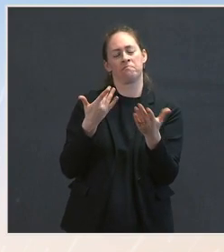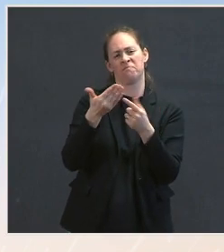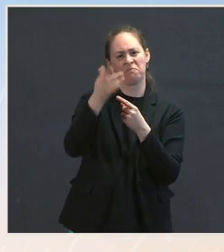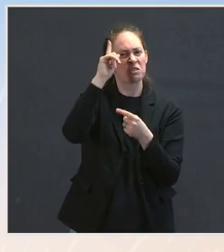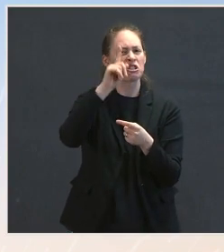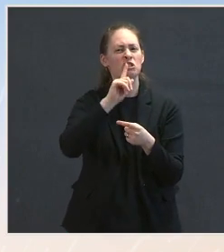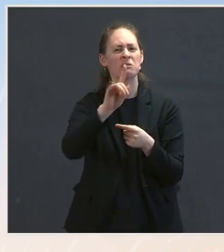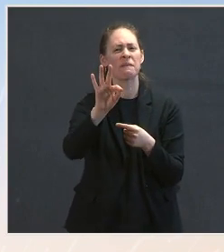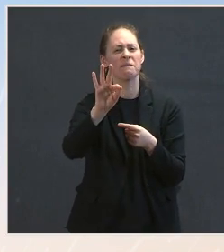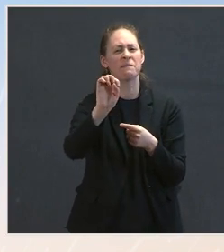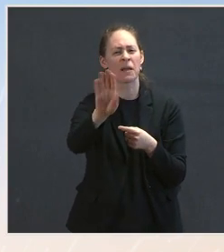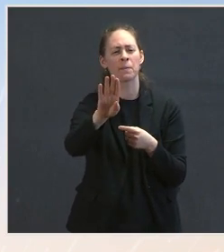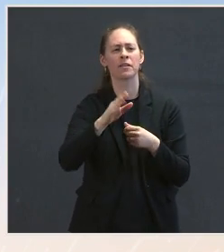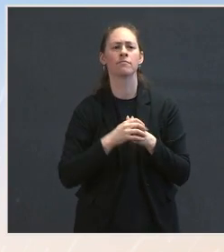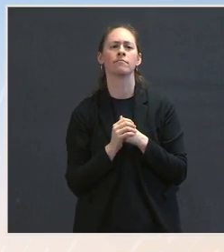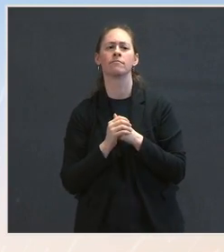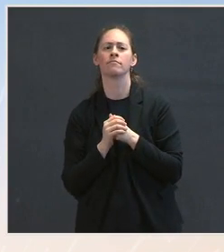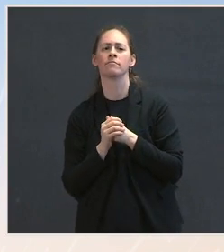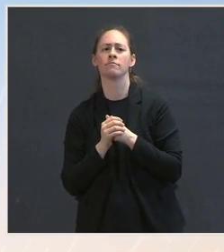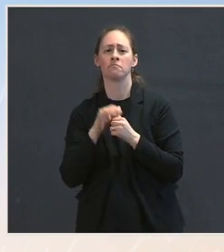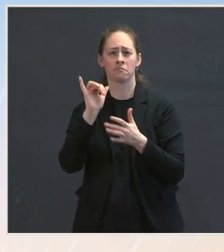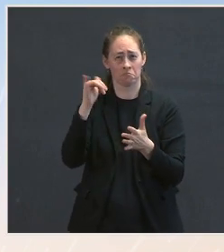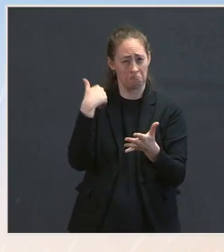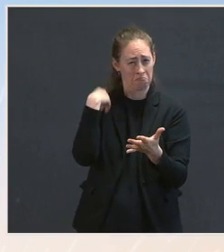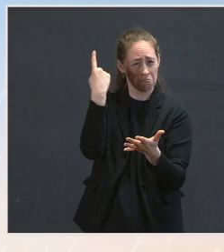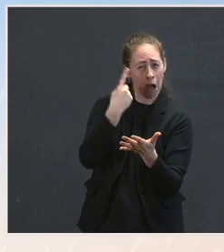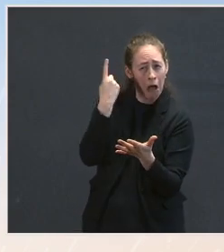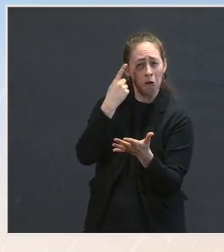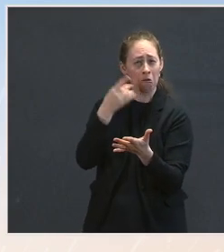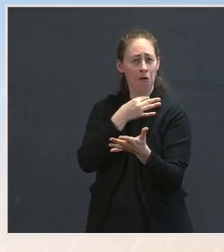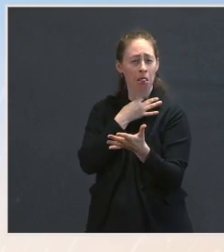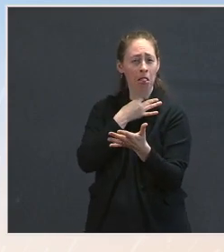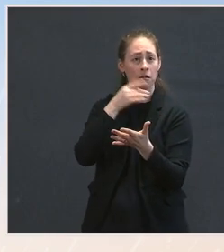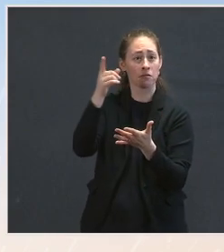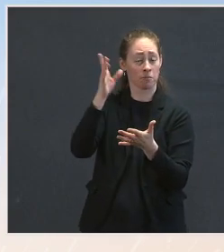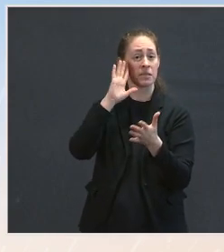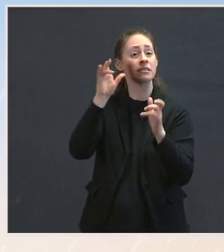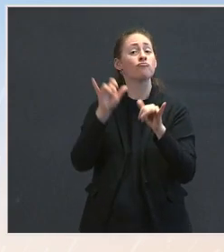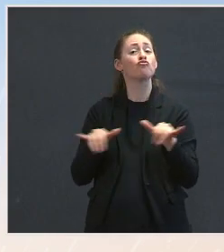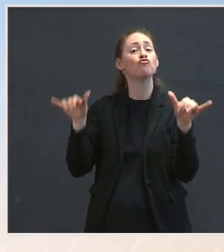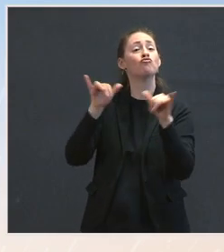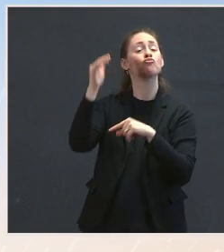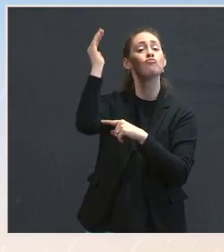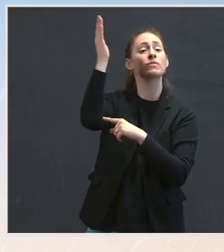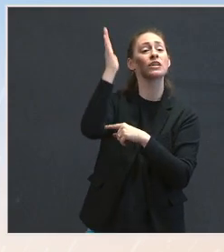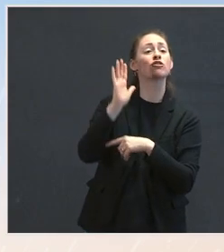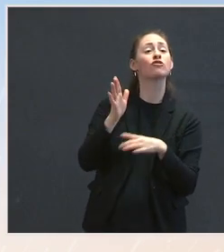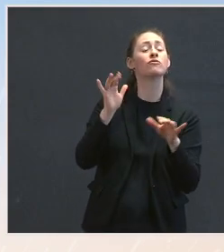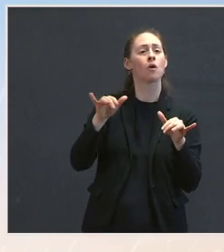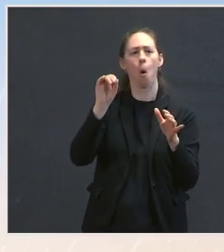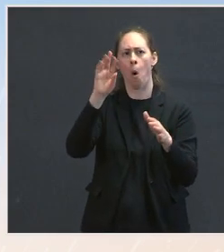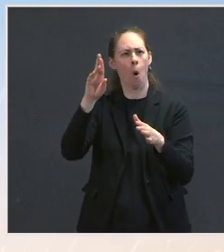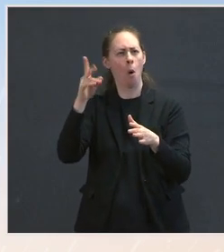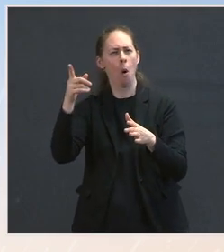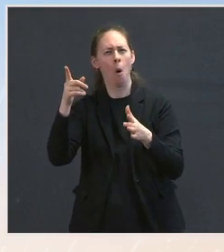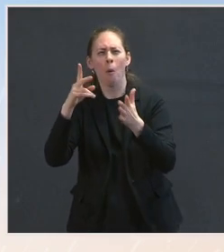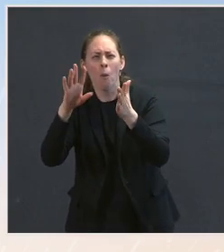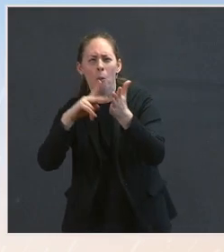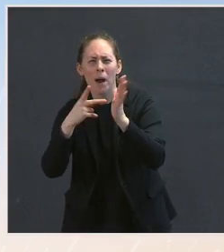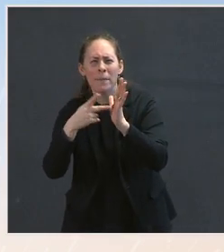to give that kind of traditional speech, or does the pandemic make that impossible? Ms. Psaki: A traditional budget speech? The Press: A speech to the Congress.